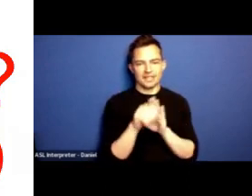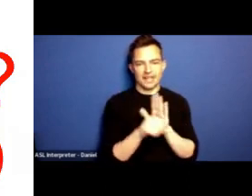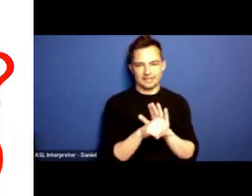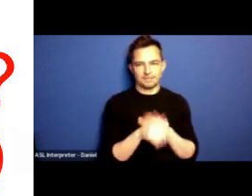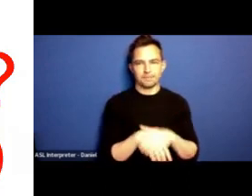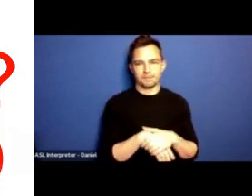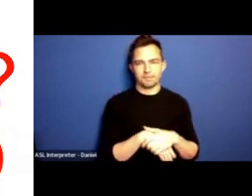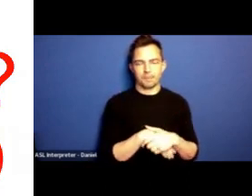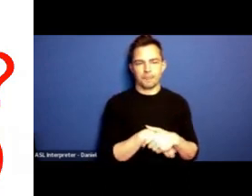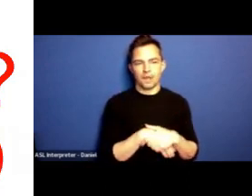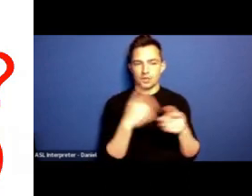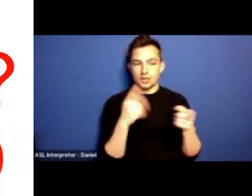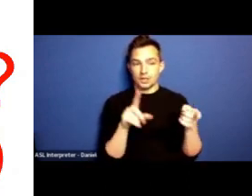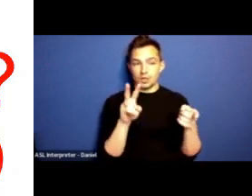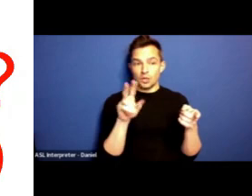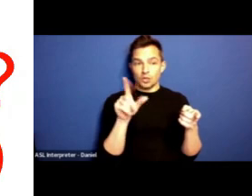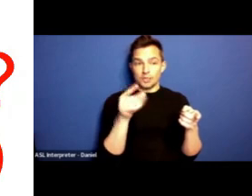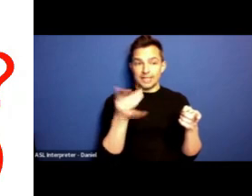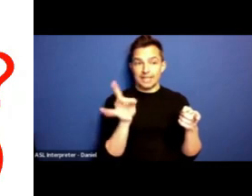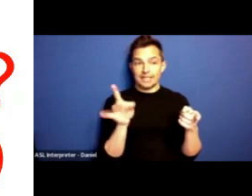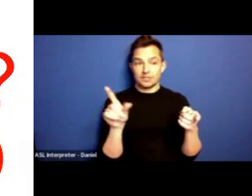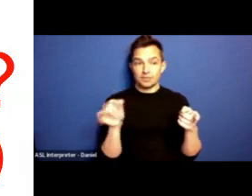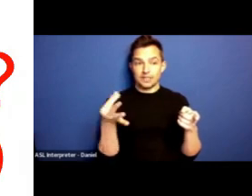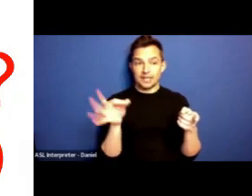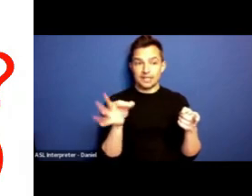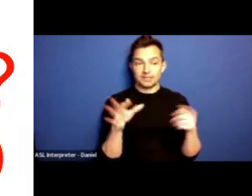that in 2018 and 19, which roughly overlaps with a good